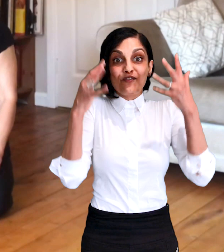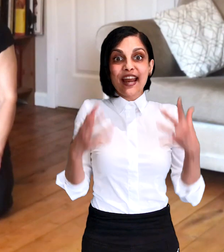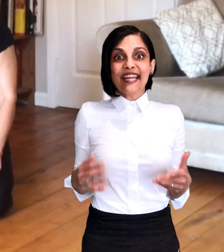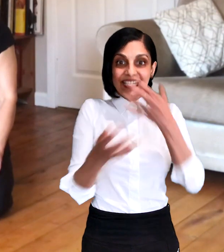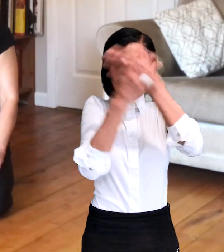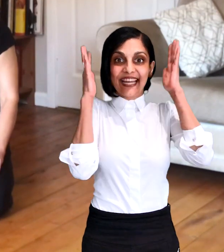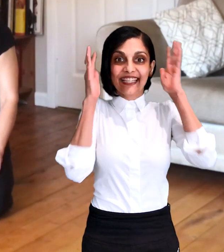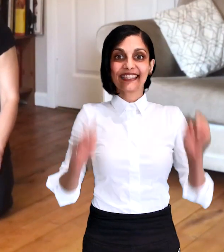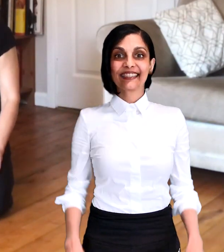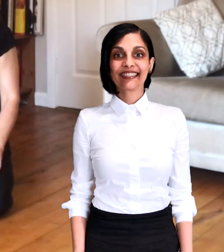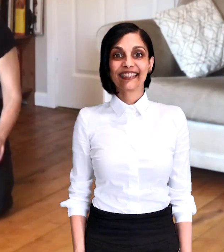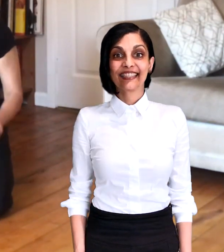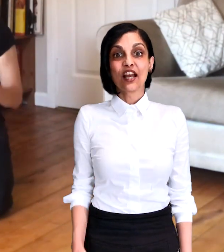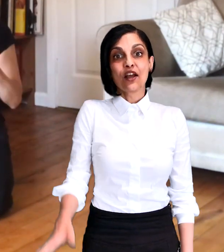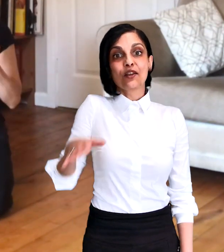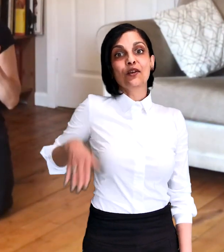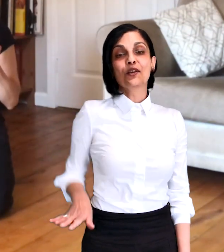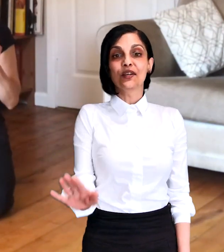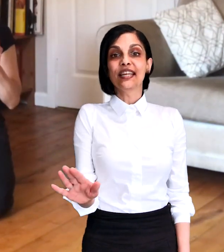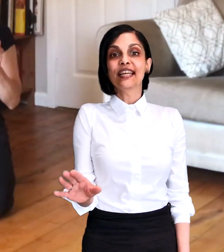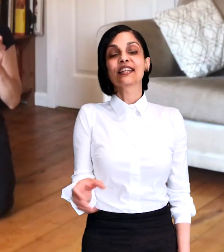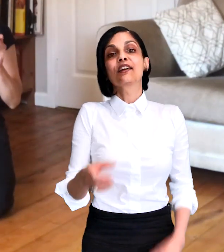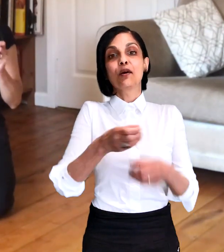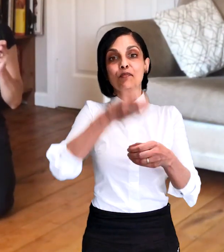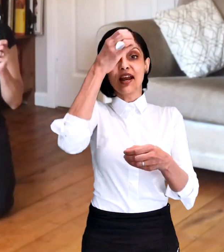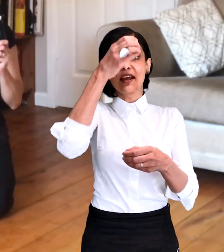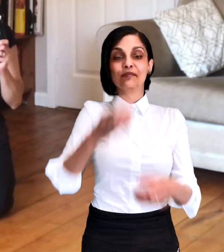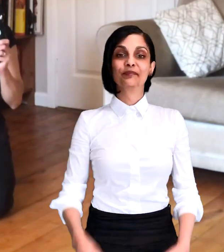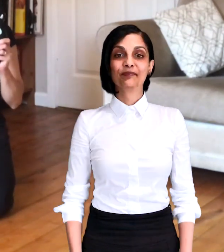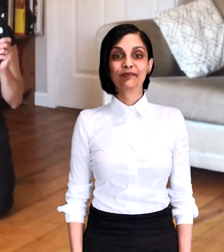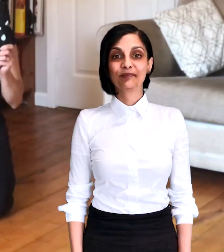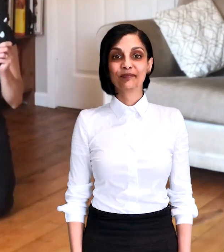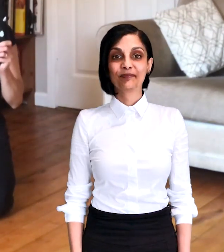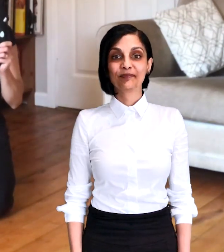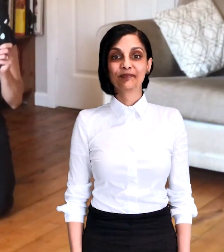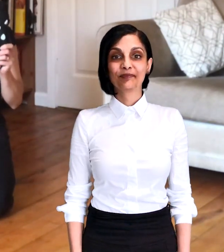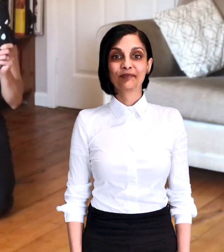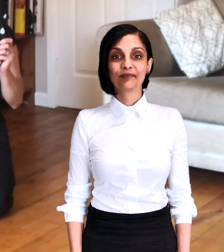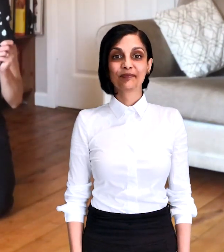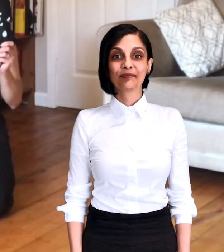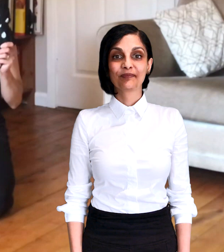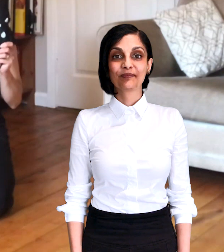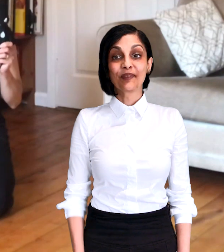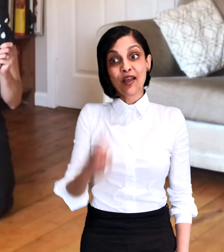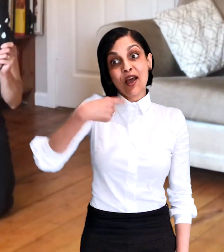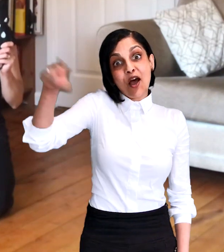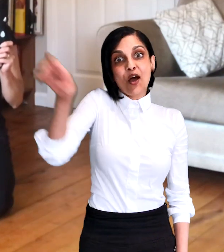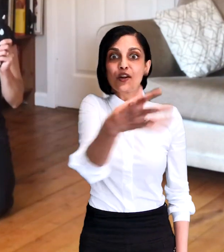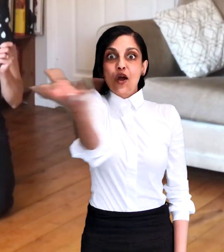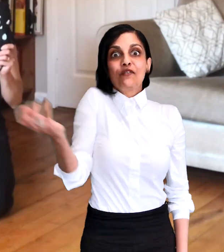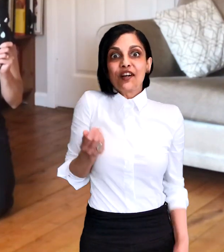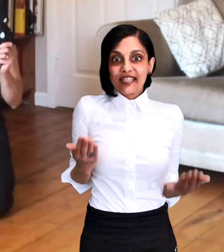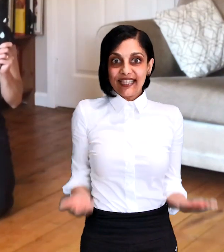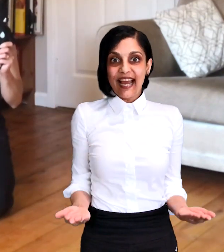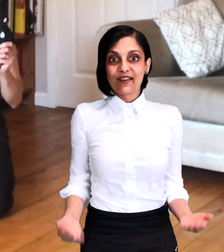a little prop. Your going to need an umbrella. So I am hoping you have got one of these in the house and if you have go and find it now.